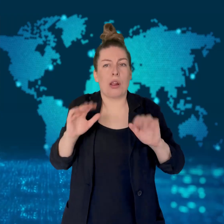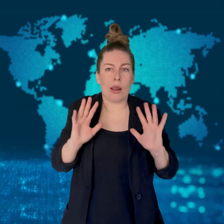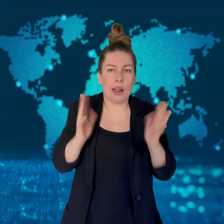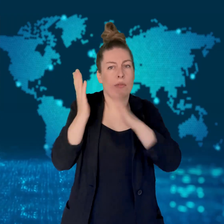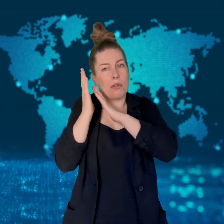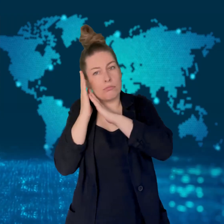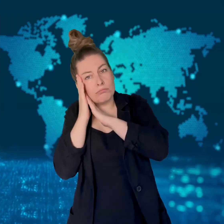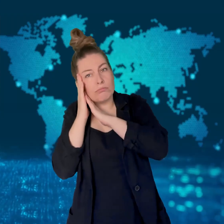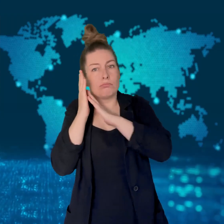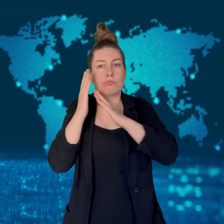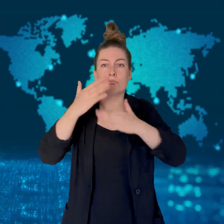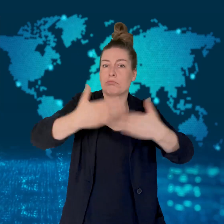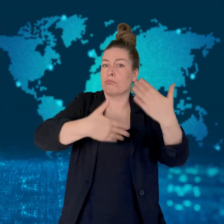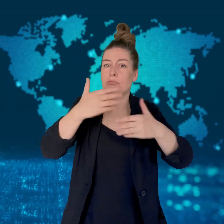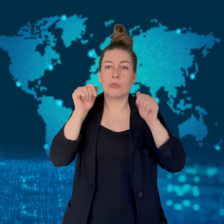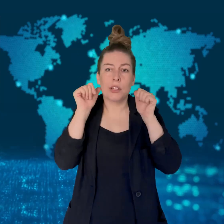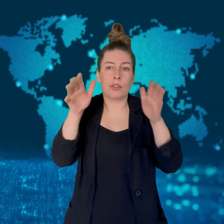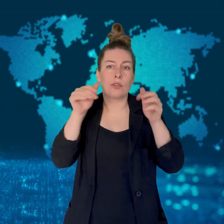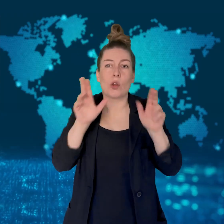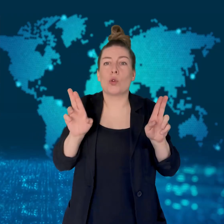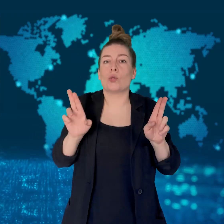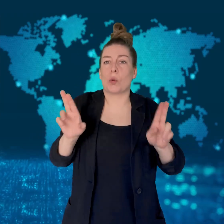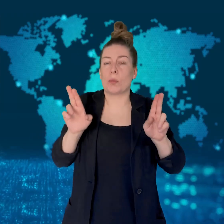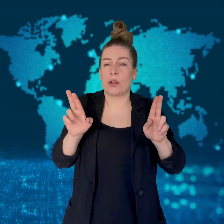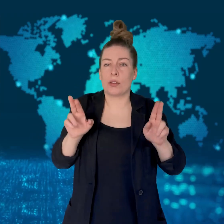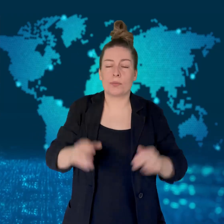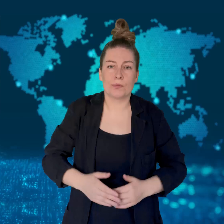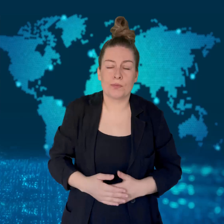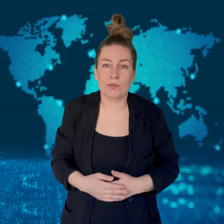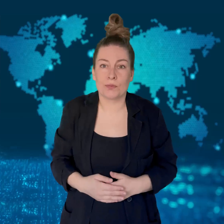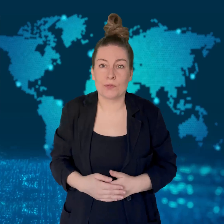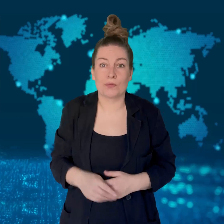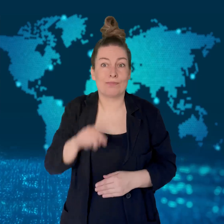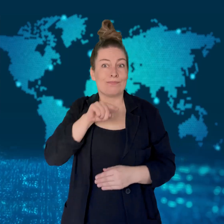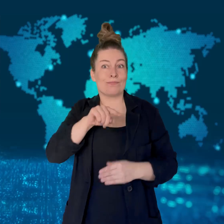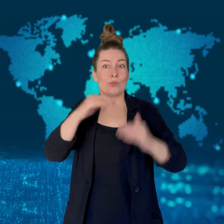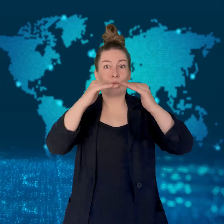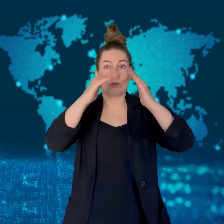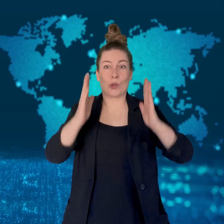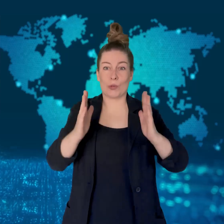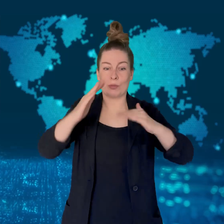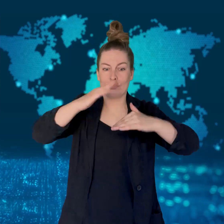They will meet the country's disaster standards.